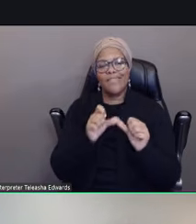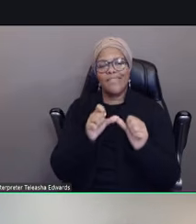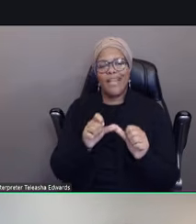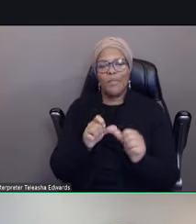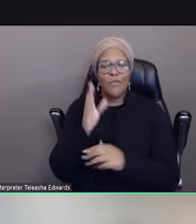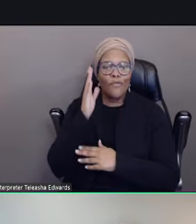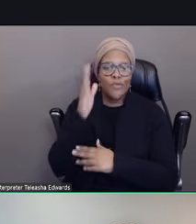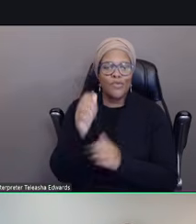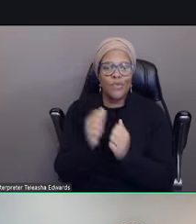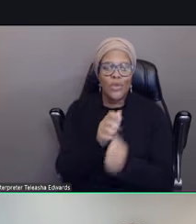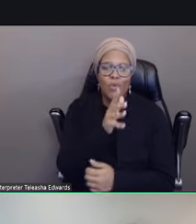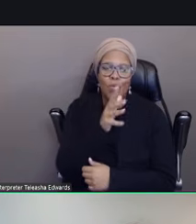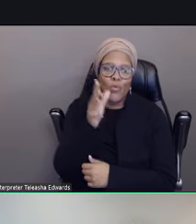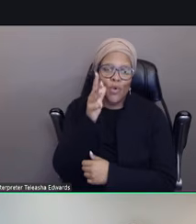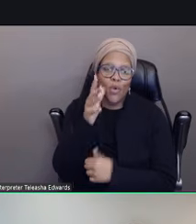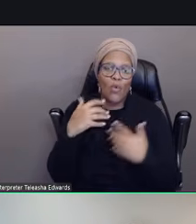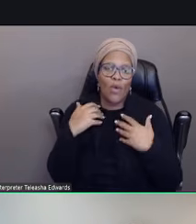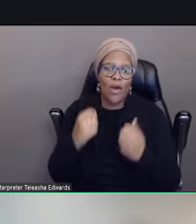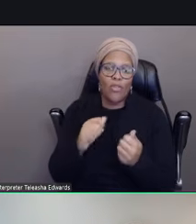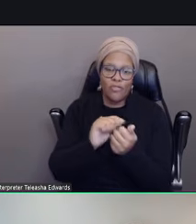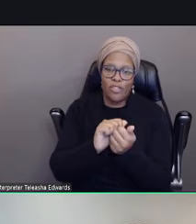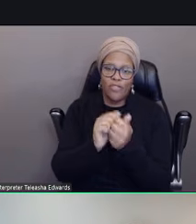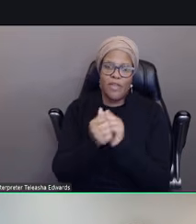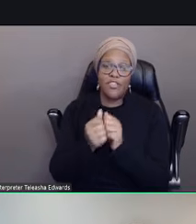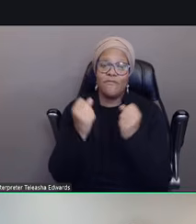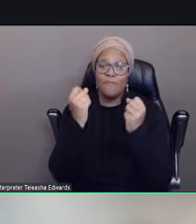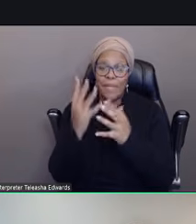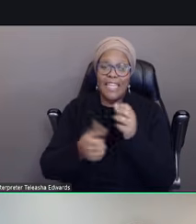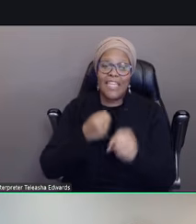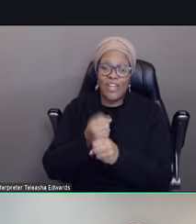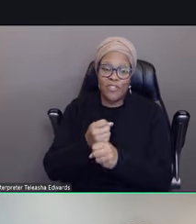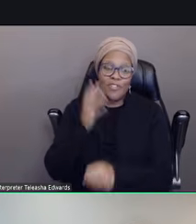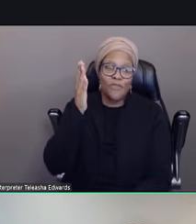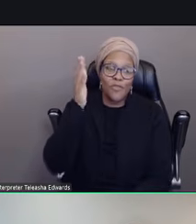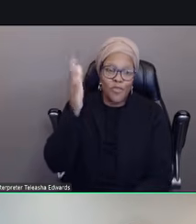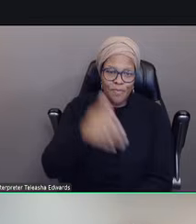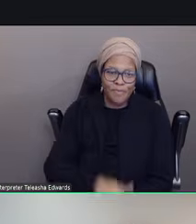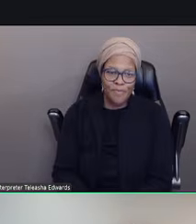Health Transformation for the years to come. The ROOTS Hubs are going to be the anchor to